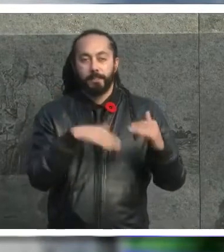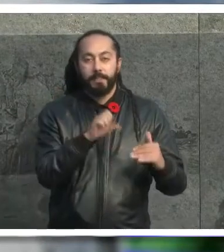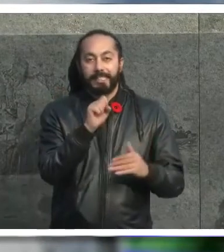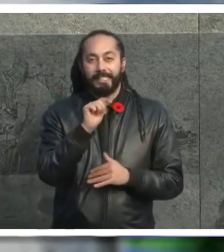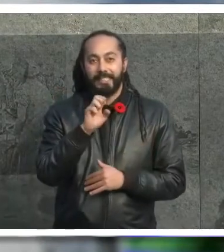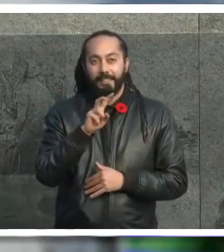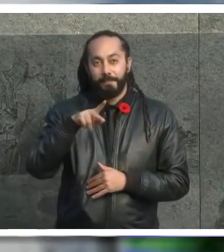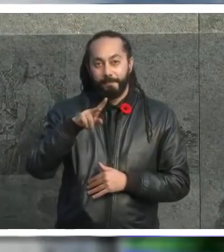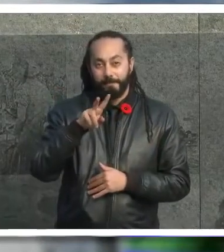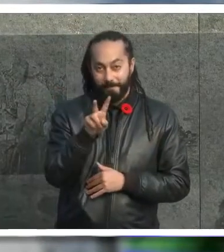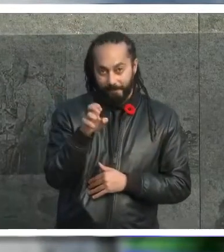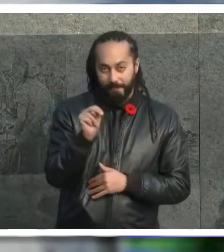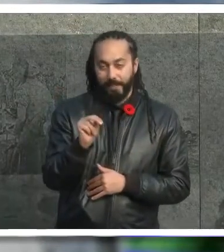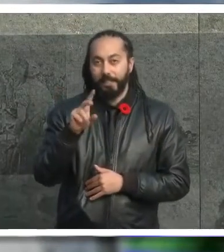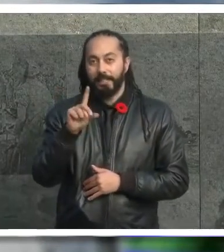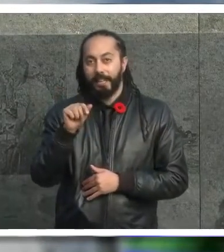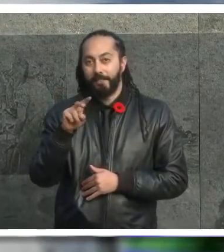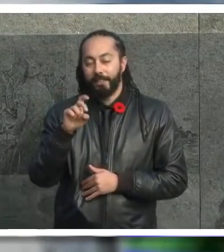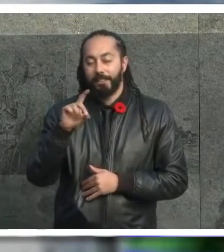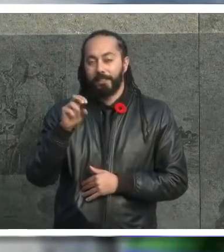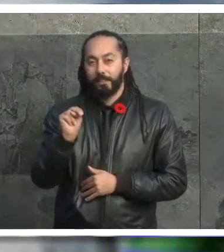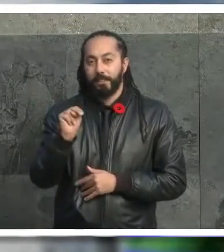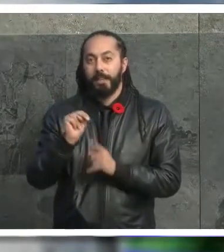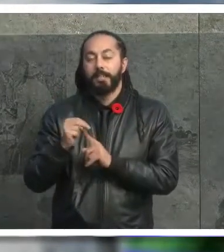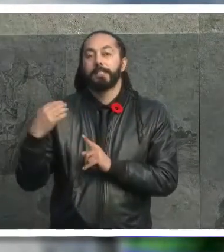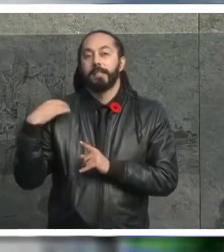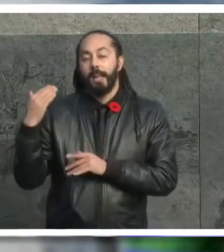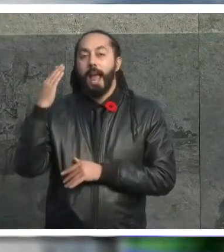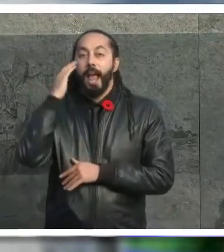Ontario command, David Fraser representing veterans and Steven Davidson Secretary